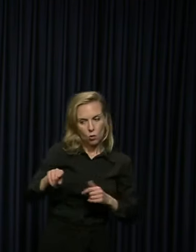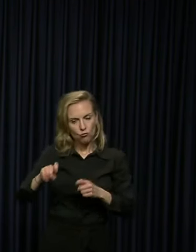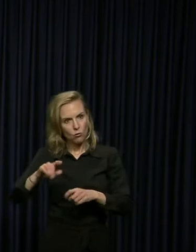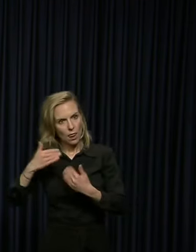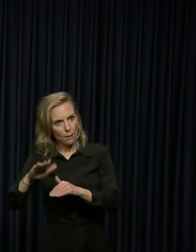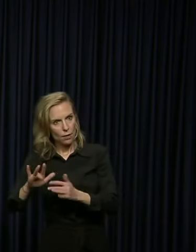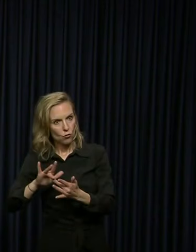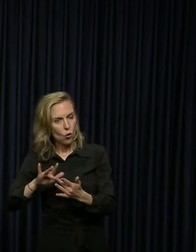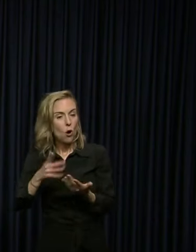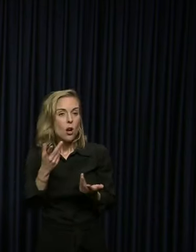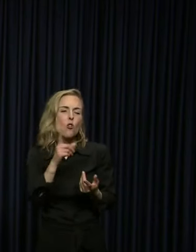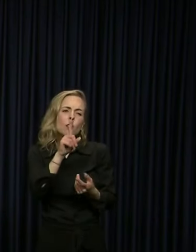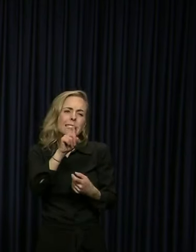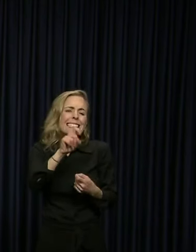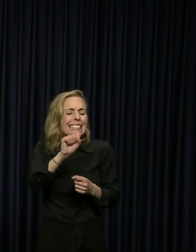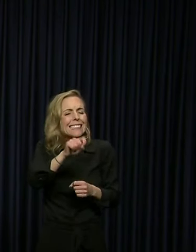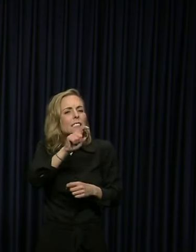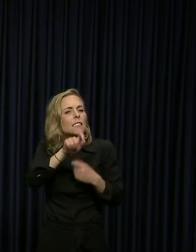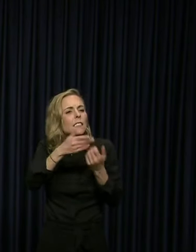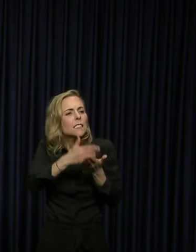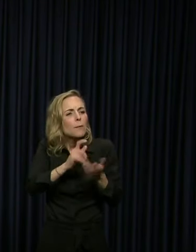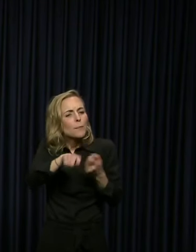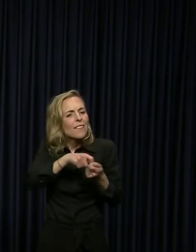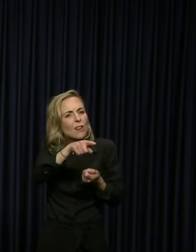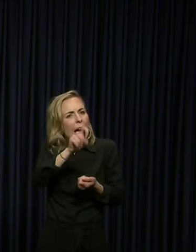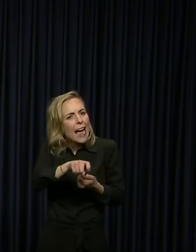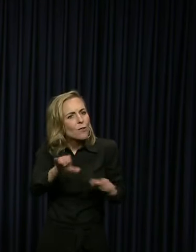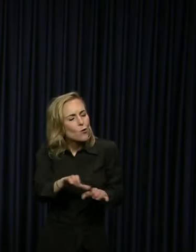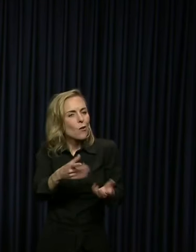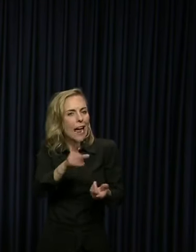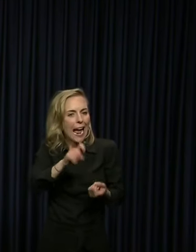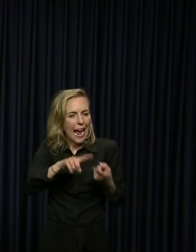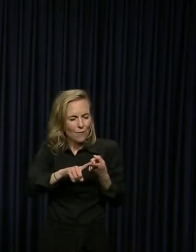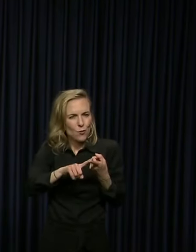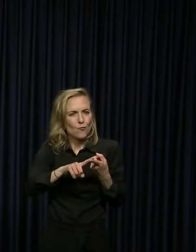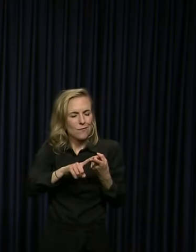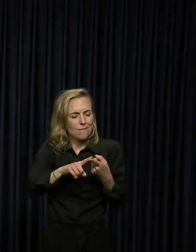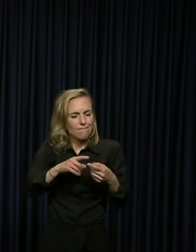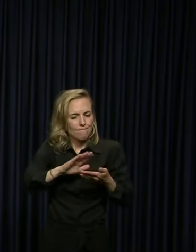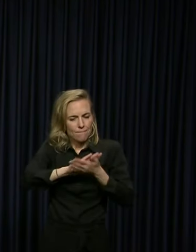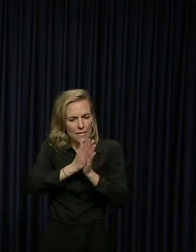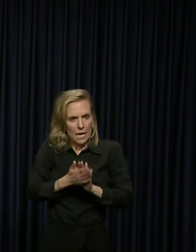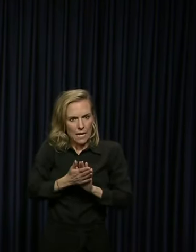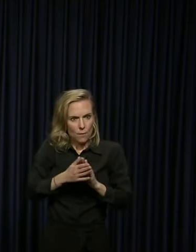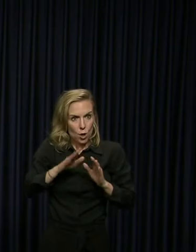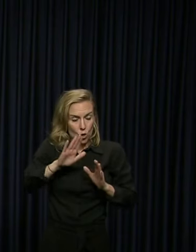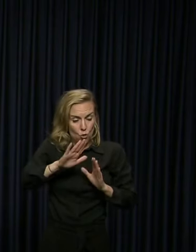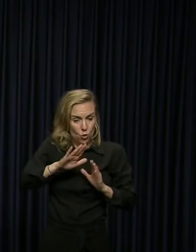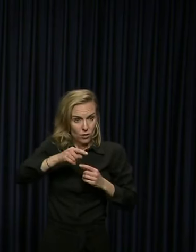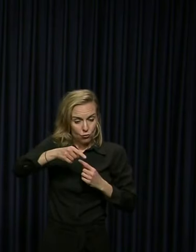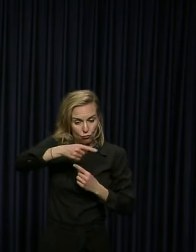IMPORTANT NOW THAN EVER THAT WE